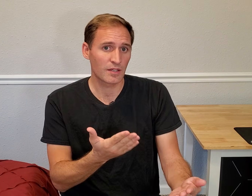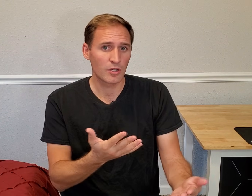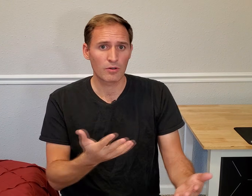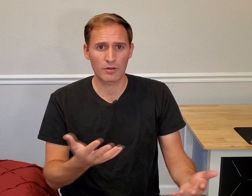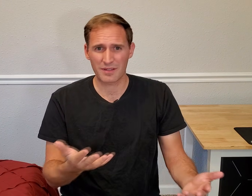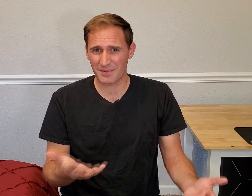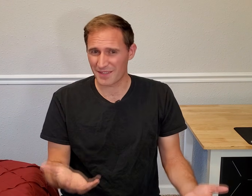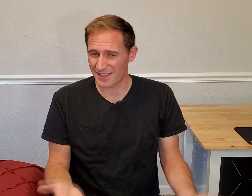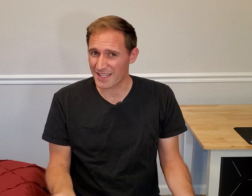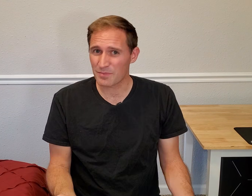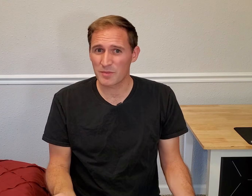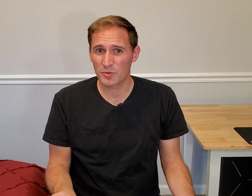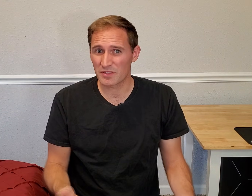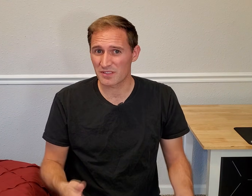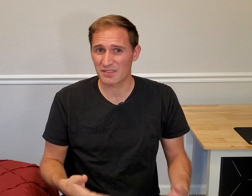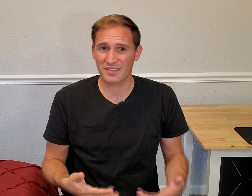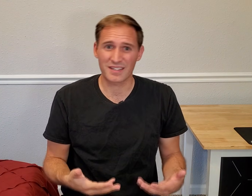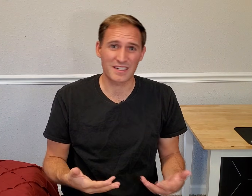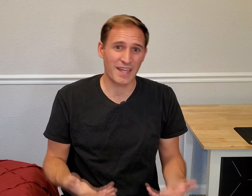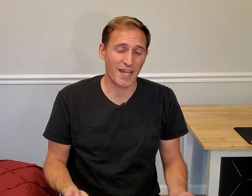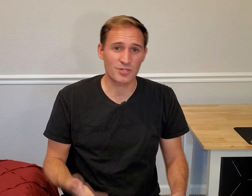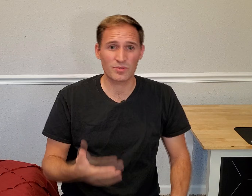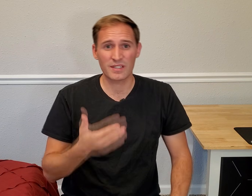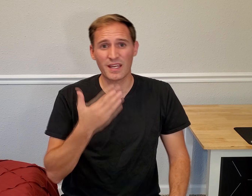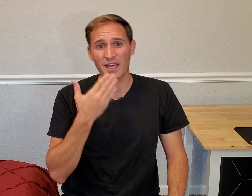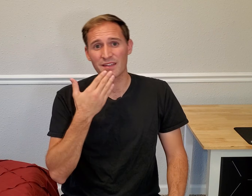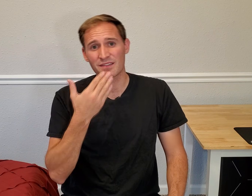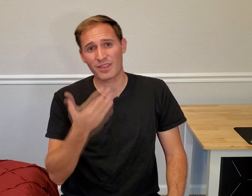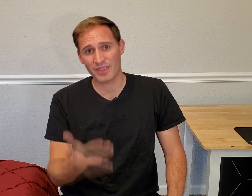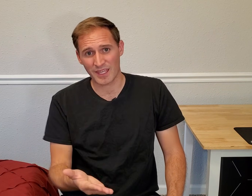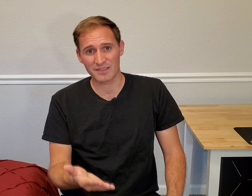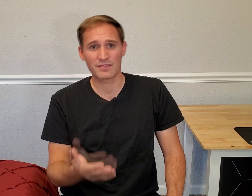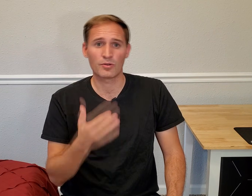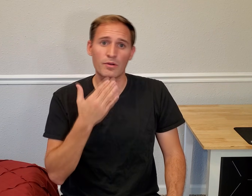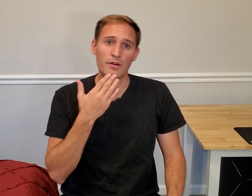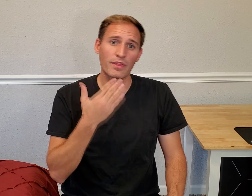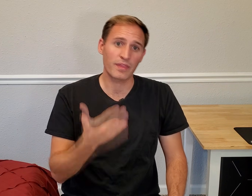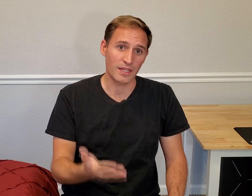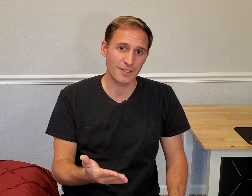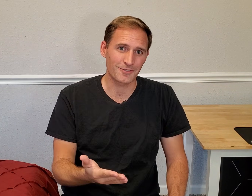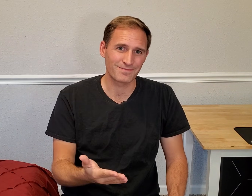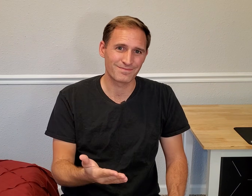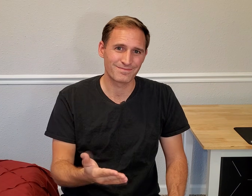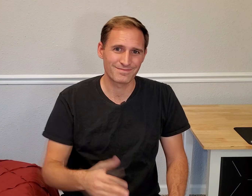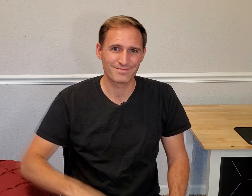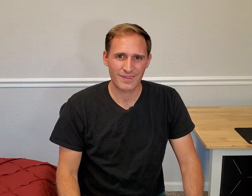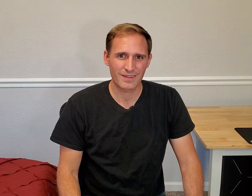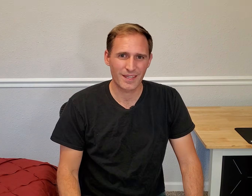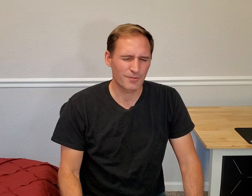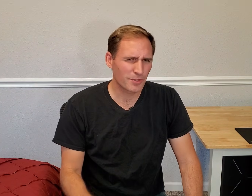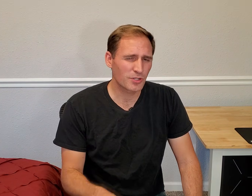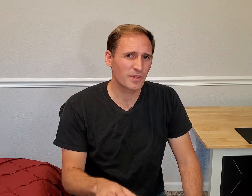or a lot of people will just sign it casually as 'thanks' or 'thank you'. And real